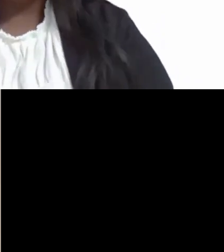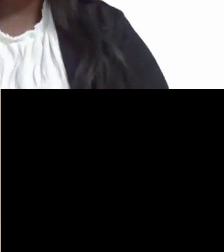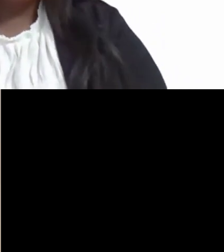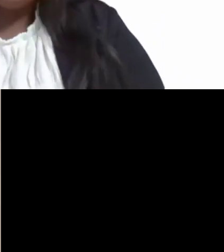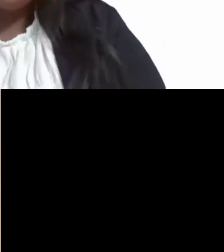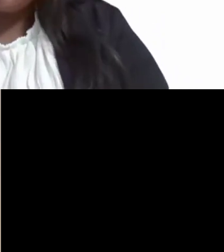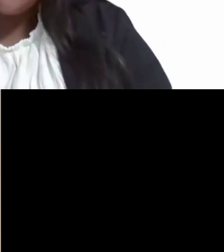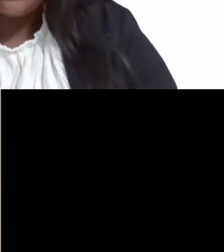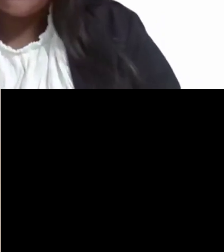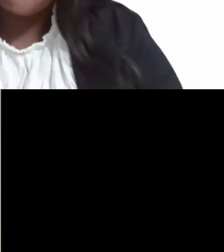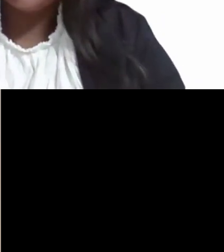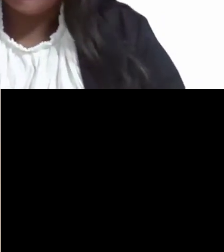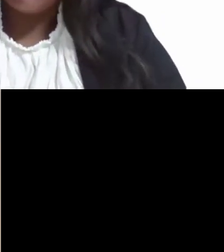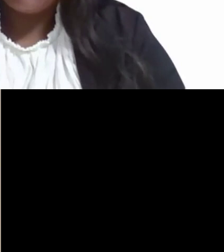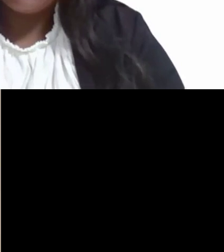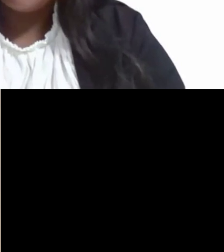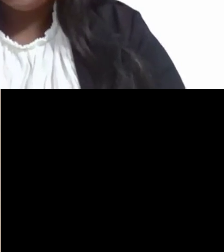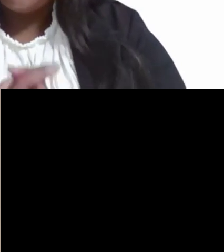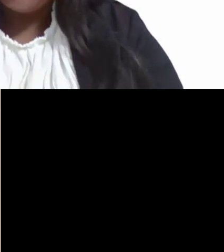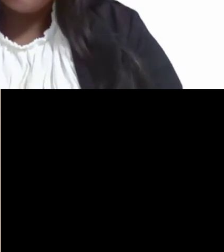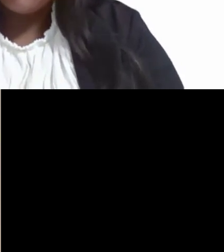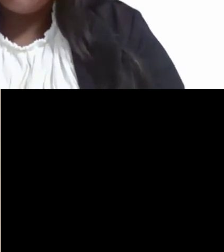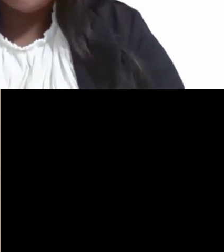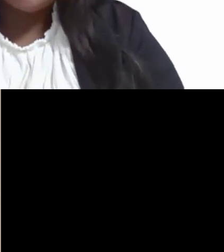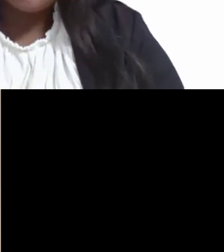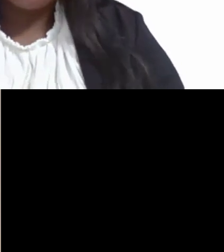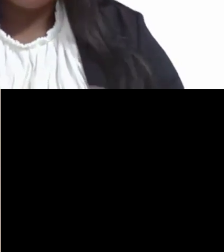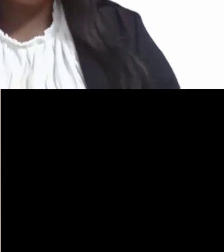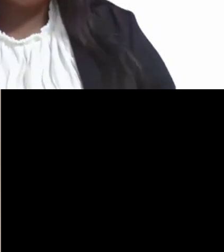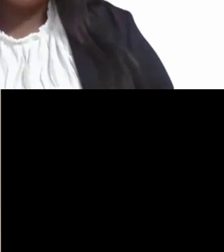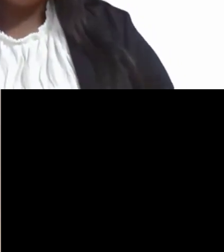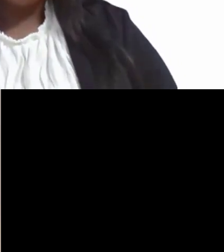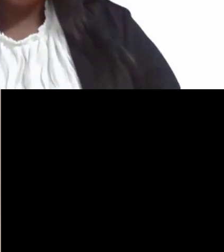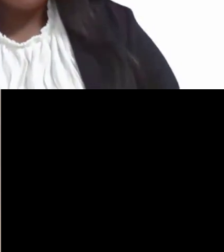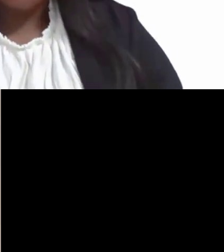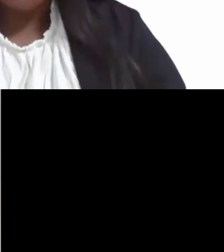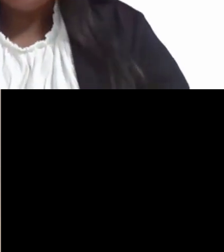presentation was very well needed and it is our hope that everyone who participated walks away not only with